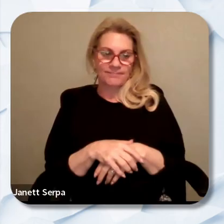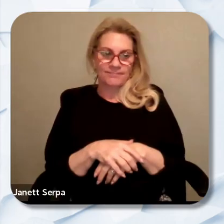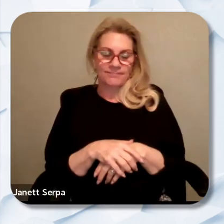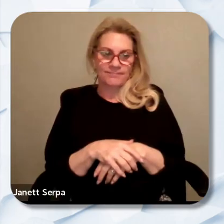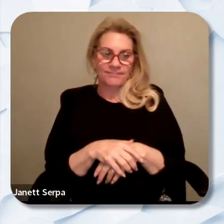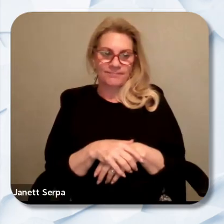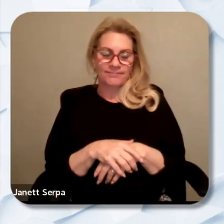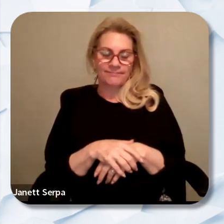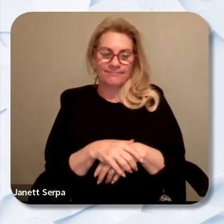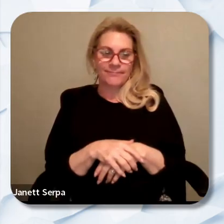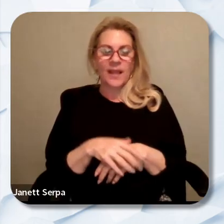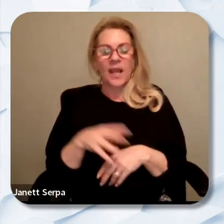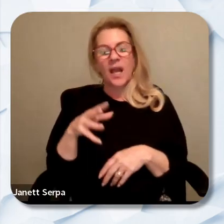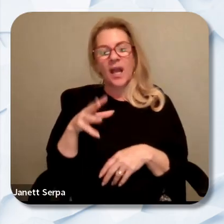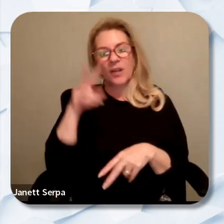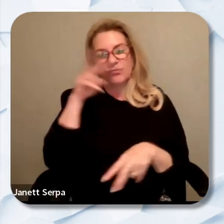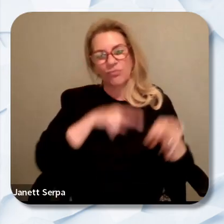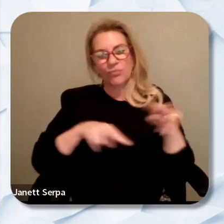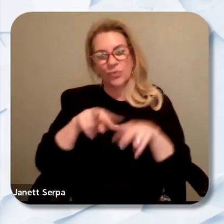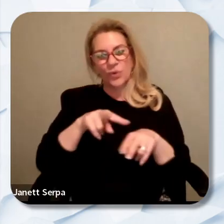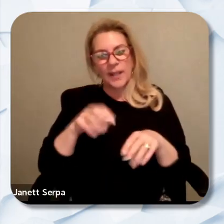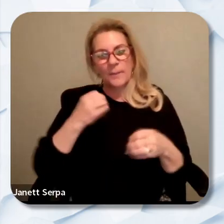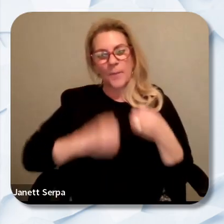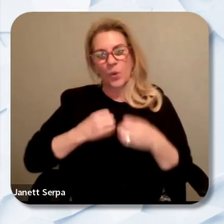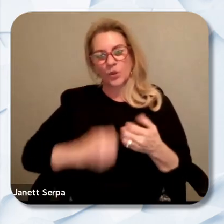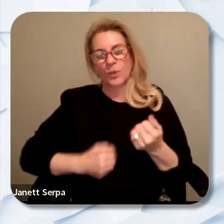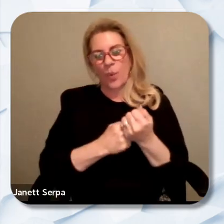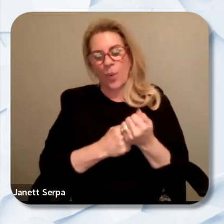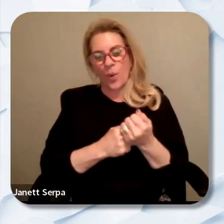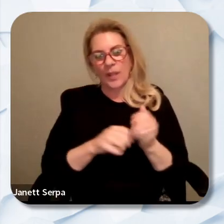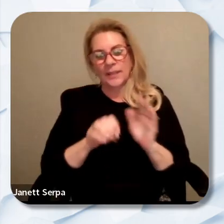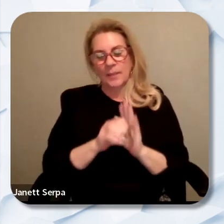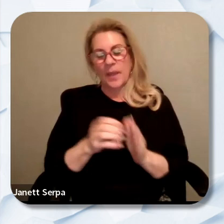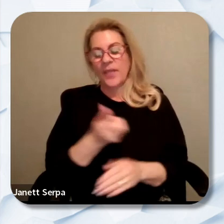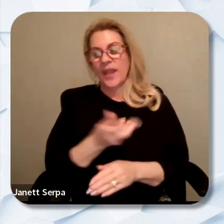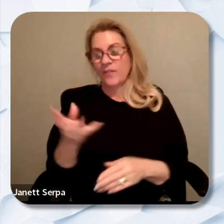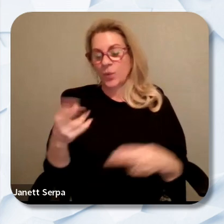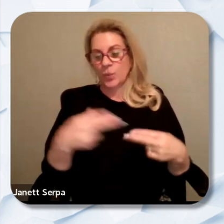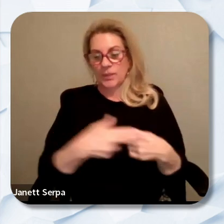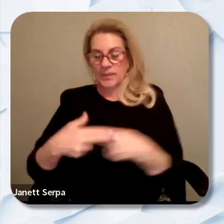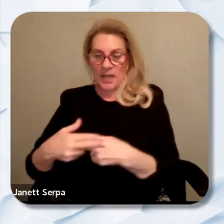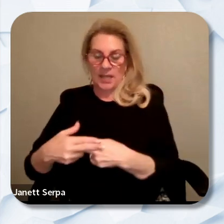Digging into emotional support as an example. In the next few slides what I would like to do is